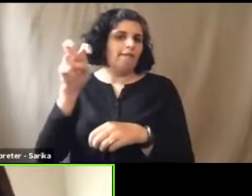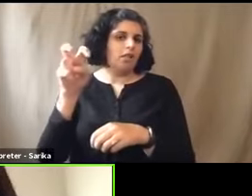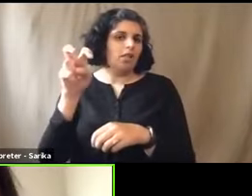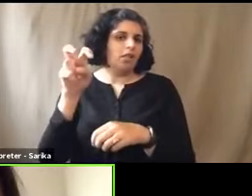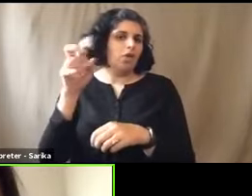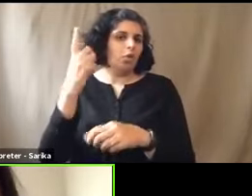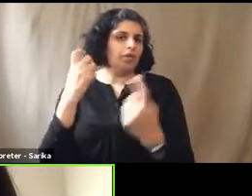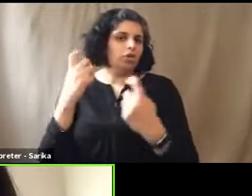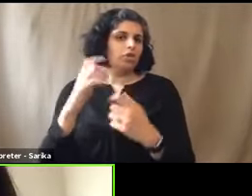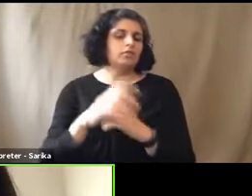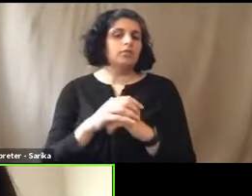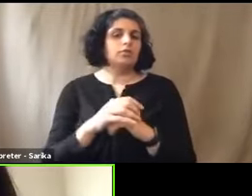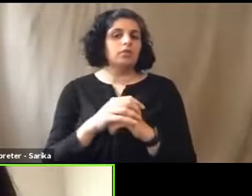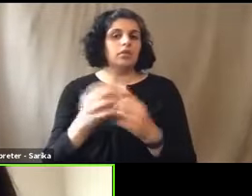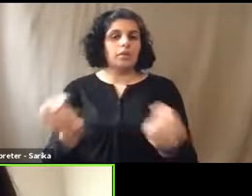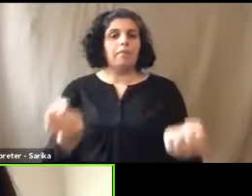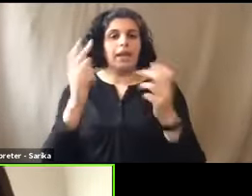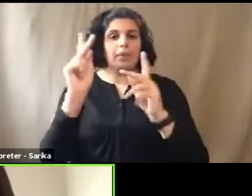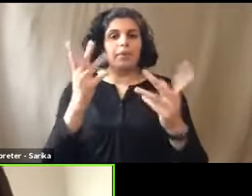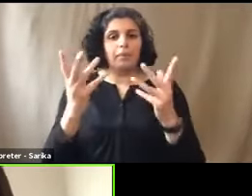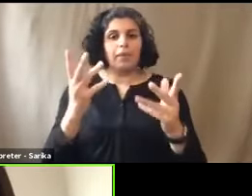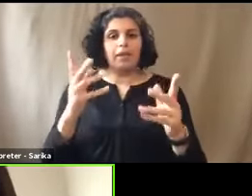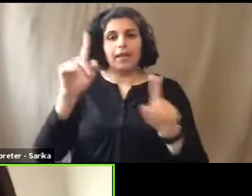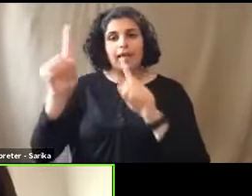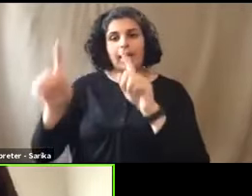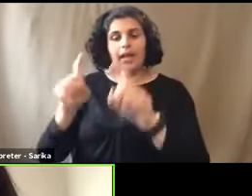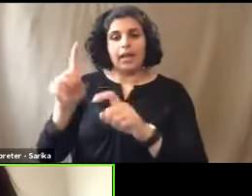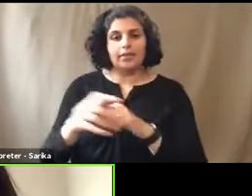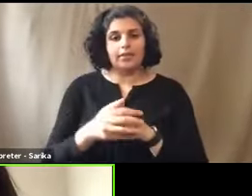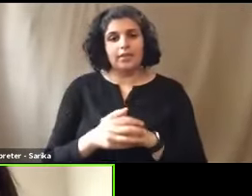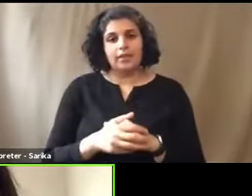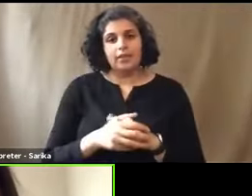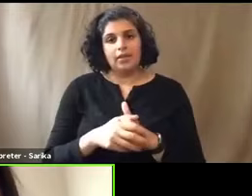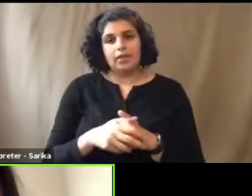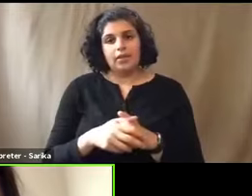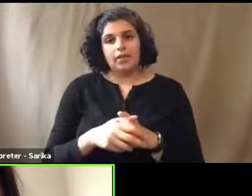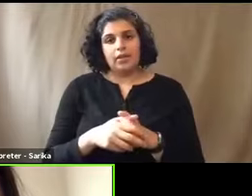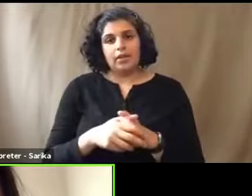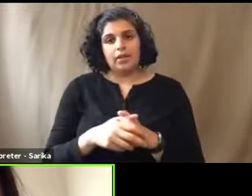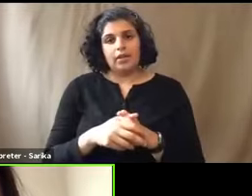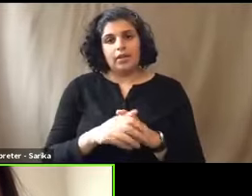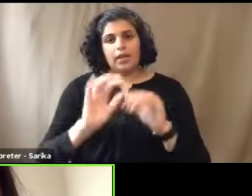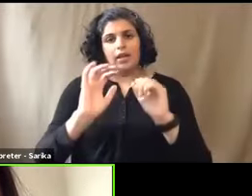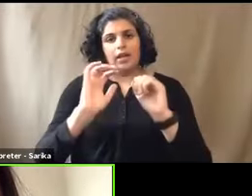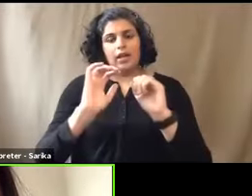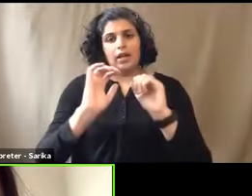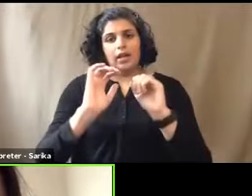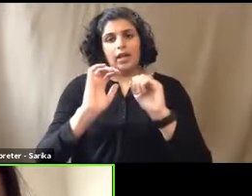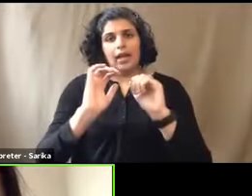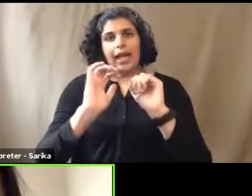A lot of people may ask, you know, how can you do social distancing on a flight?